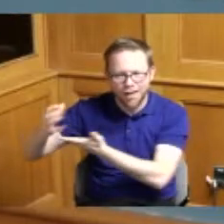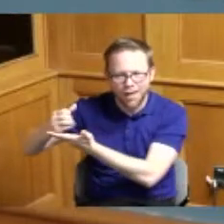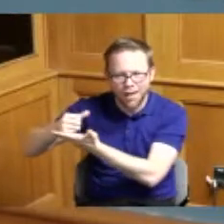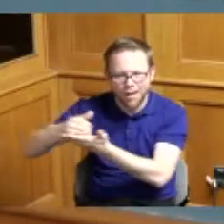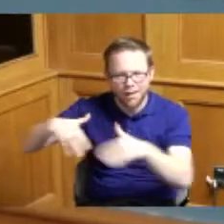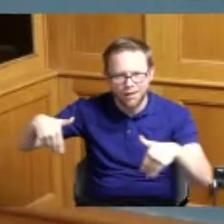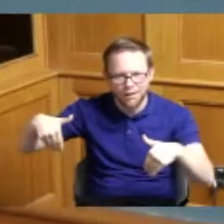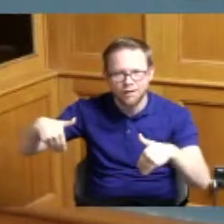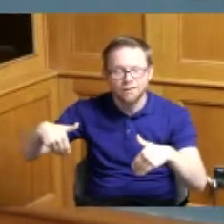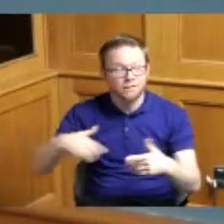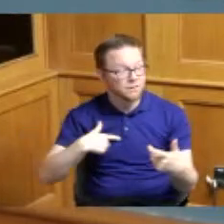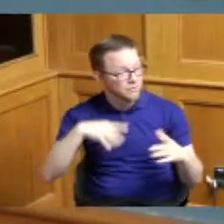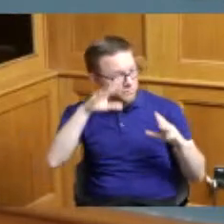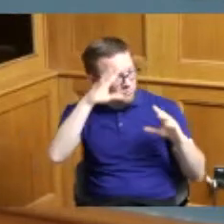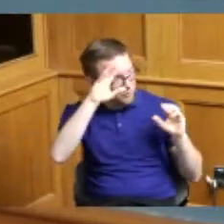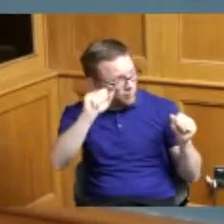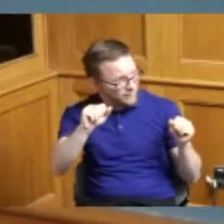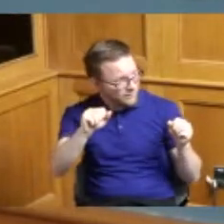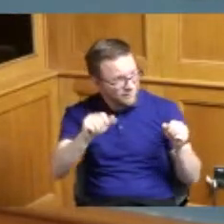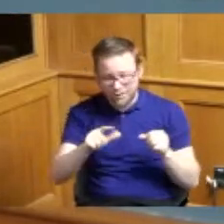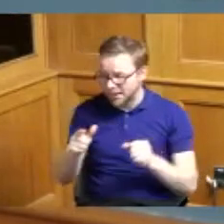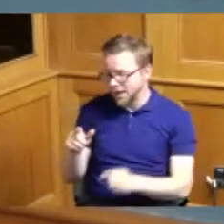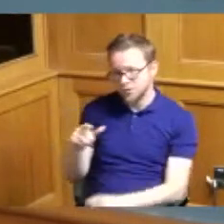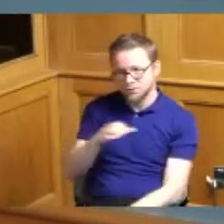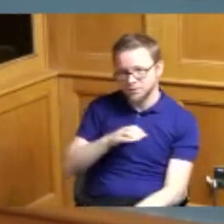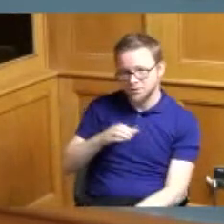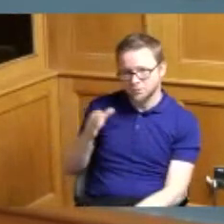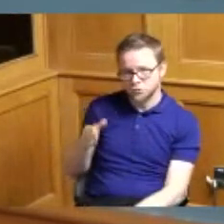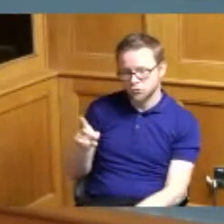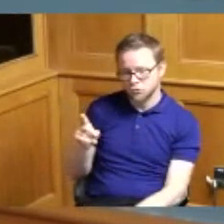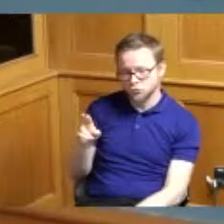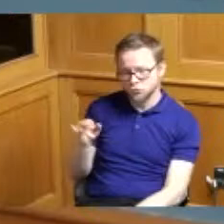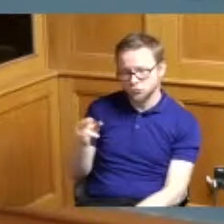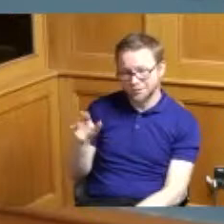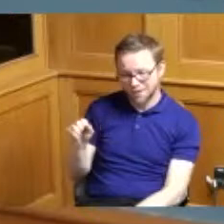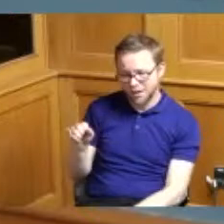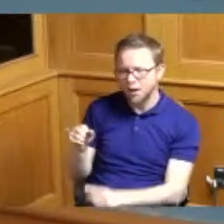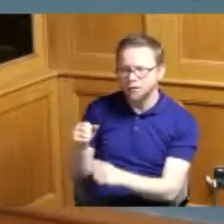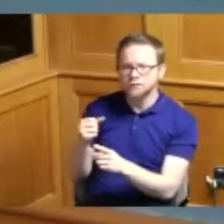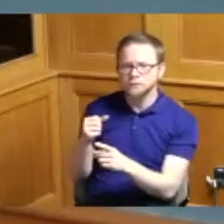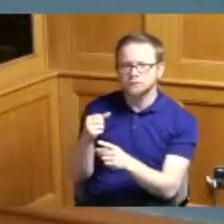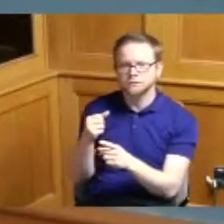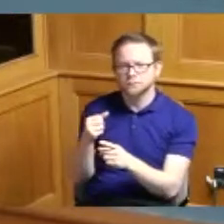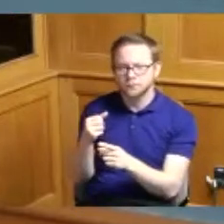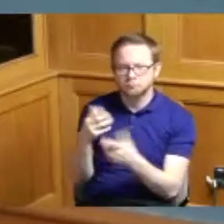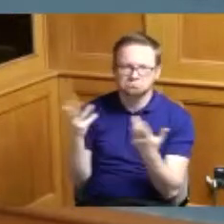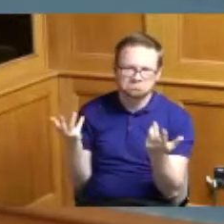President and uh to my colleagues Commissioner Driehaus uh I know it uh listen of course uh